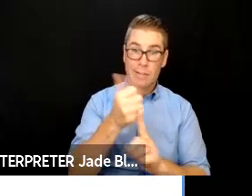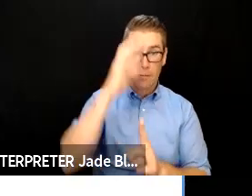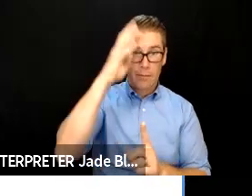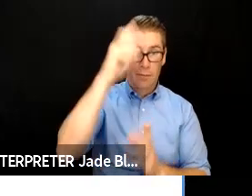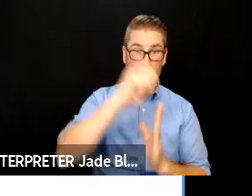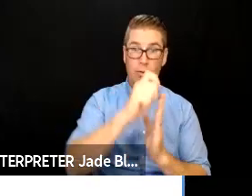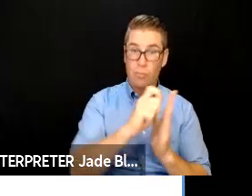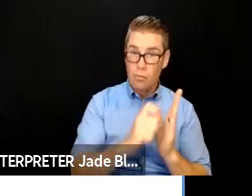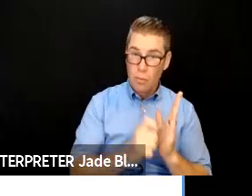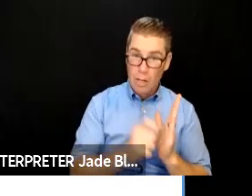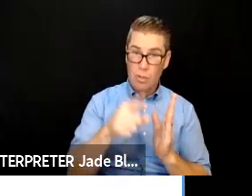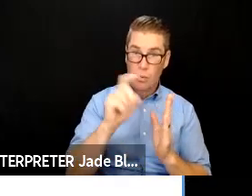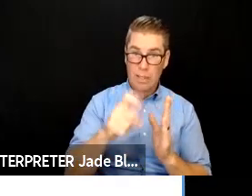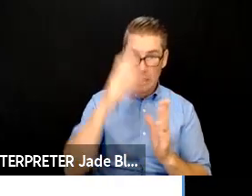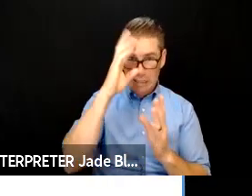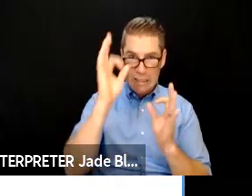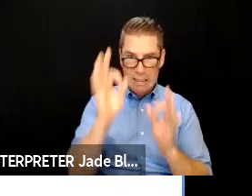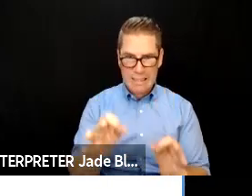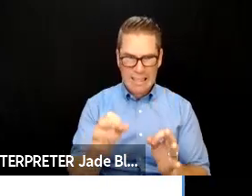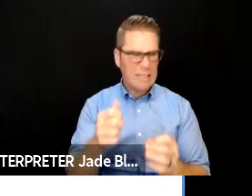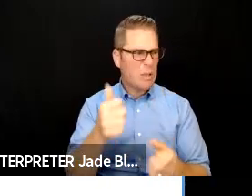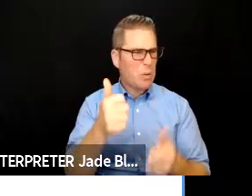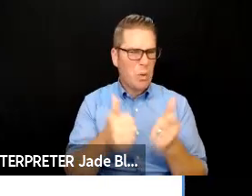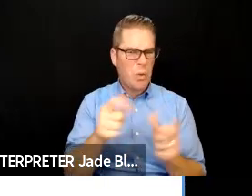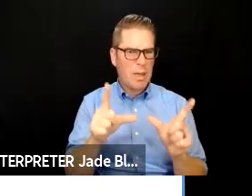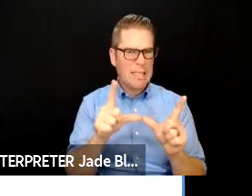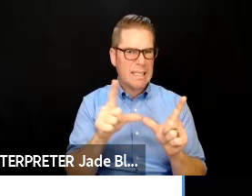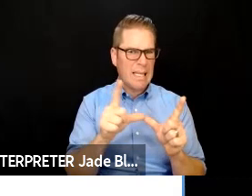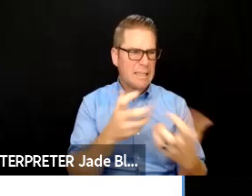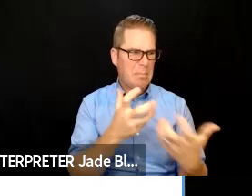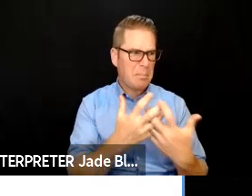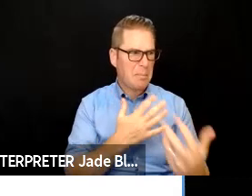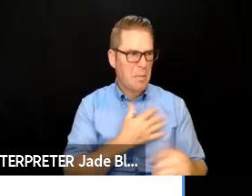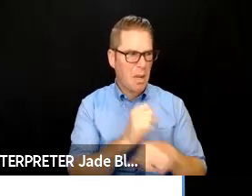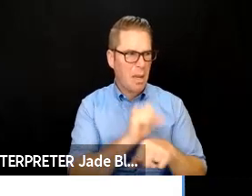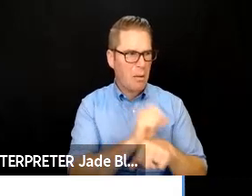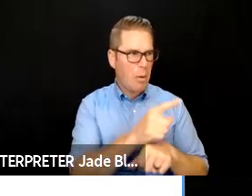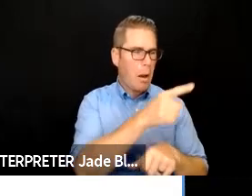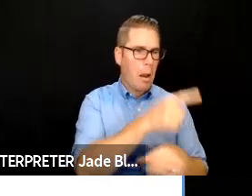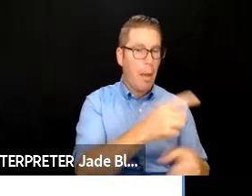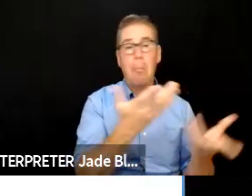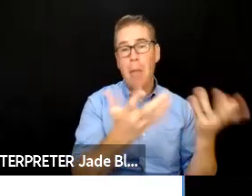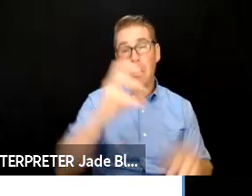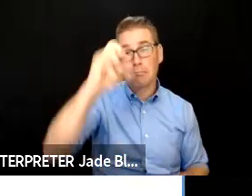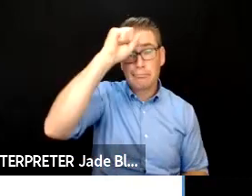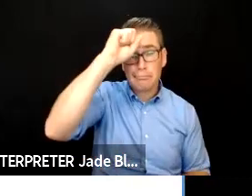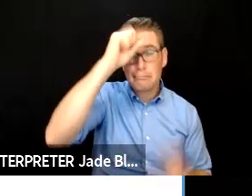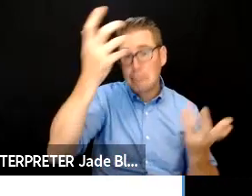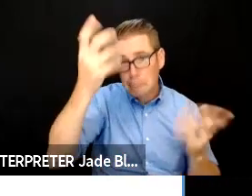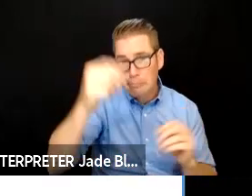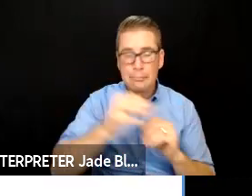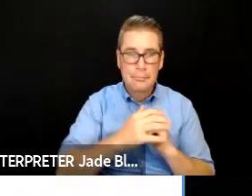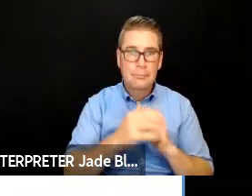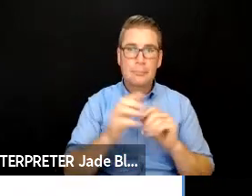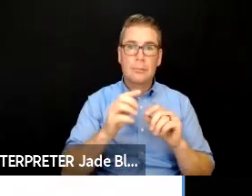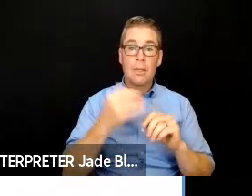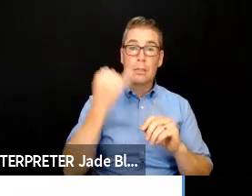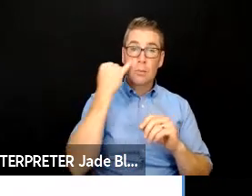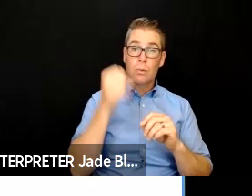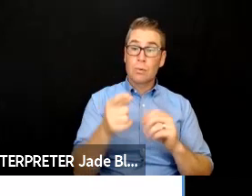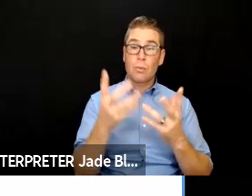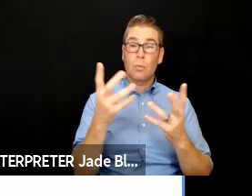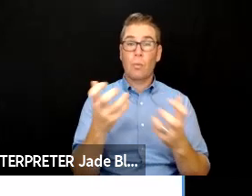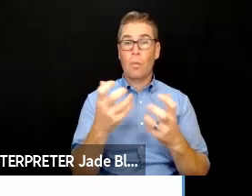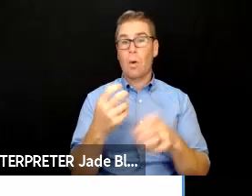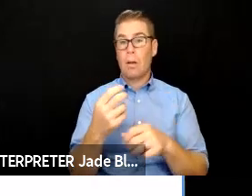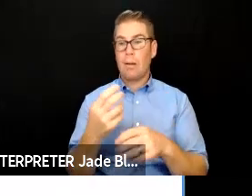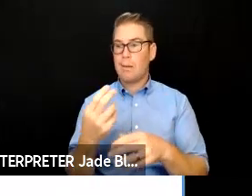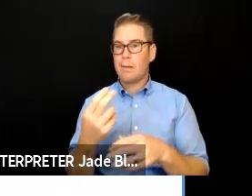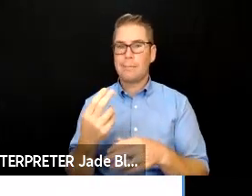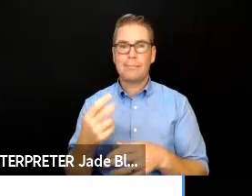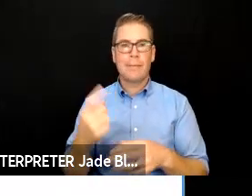Sally Potter: A license to use on your work. The important thing is that if you are going to use some kind of open resource, whether it's, you know,